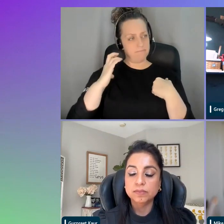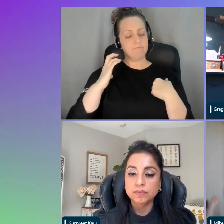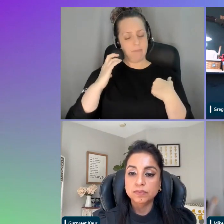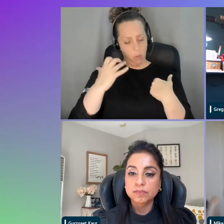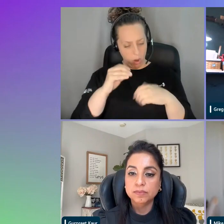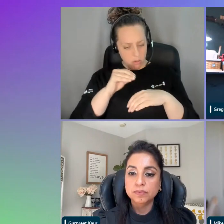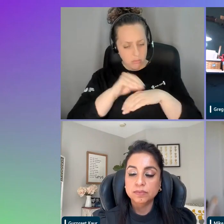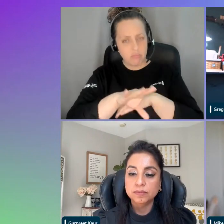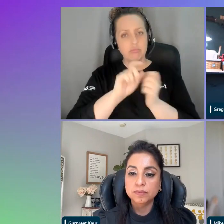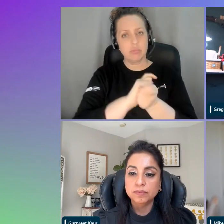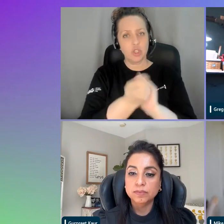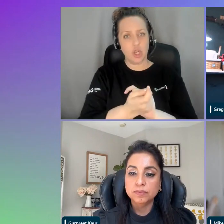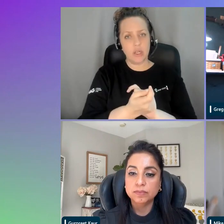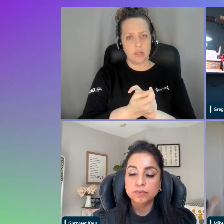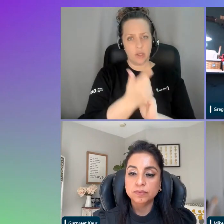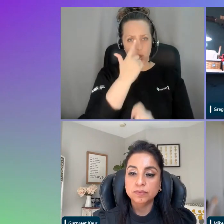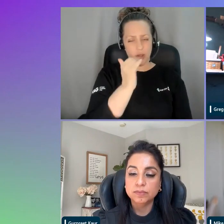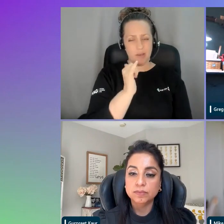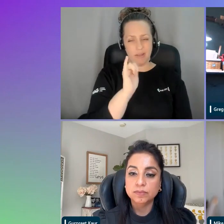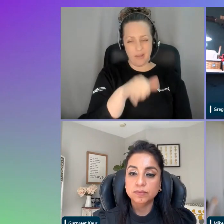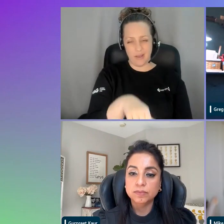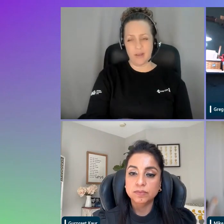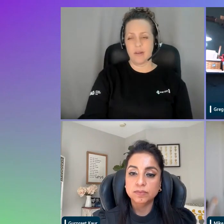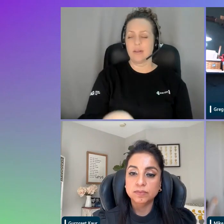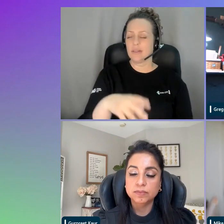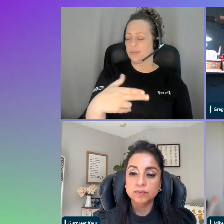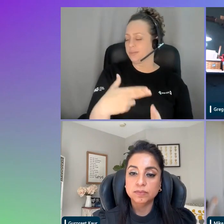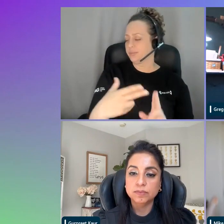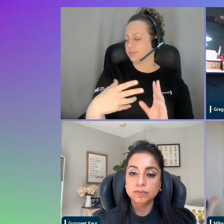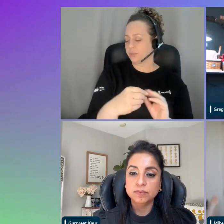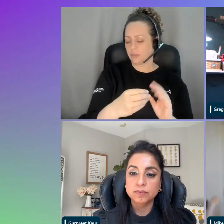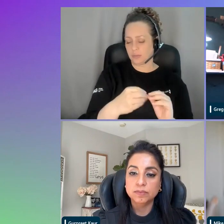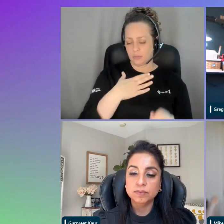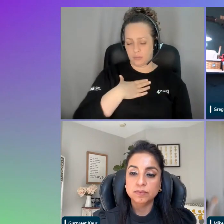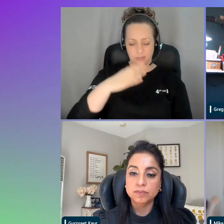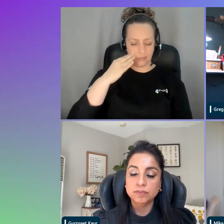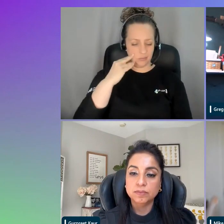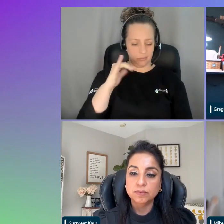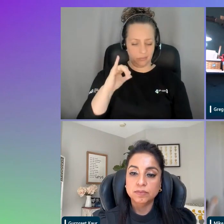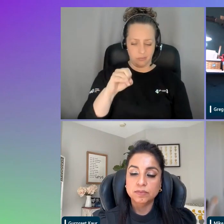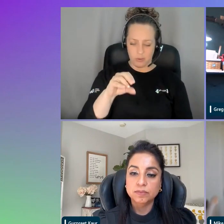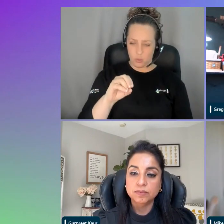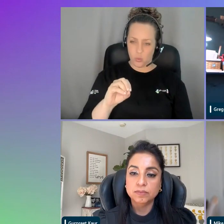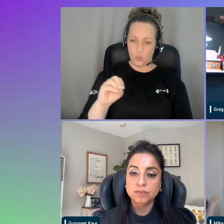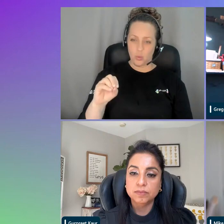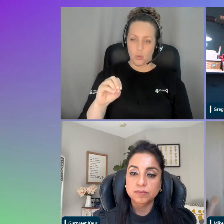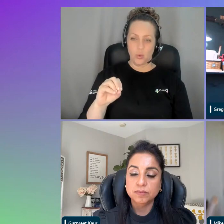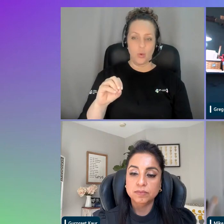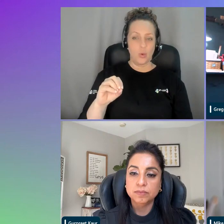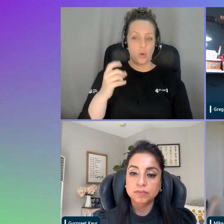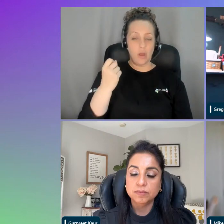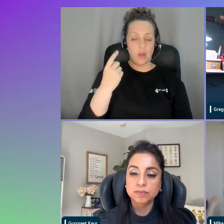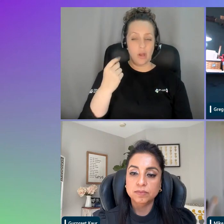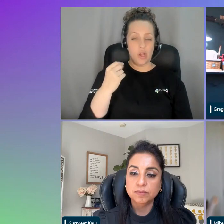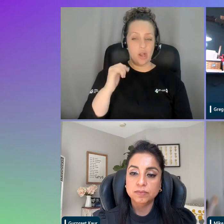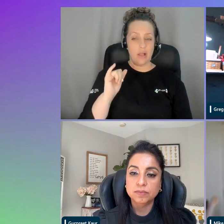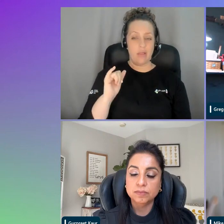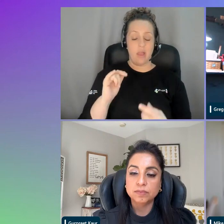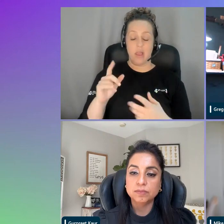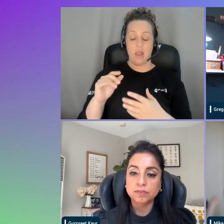what you delivered actually does make a big difference. I'll tell a quick story here. When I when I came to Yahoo, this is uh, the company was going through turmoil and changed hands. The